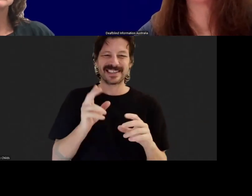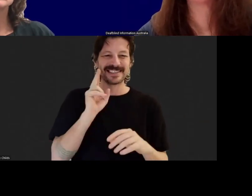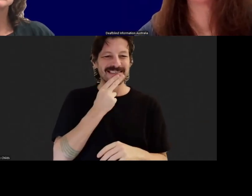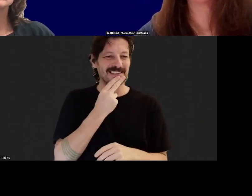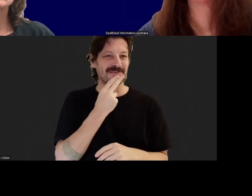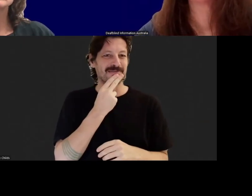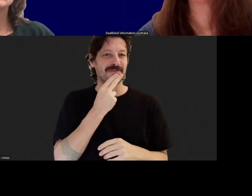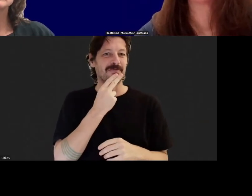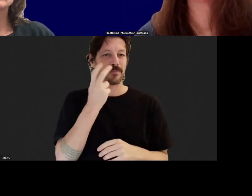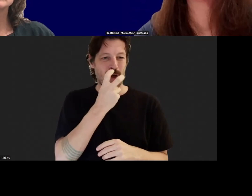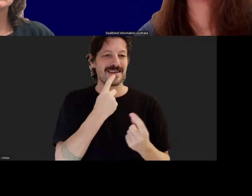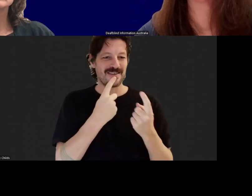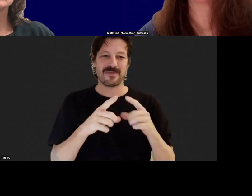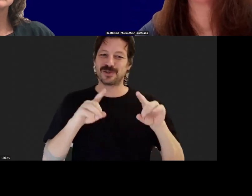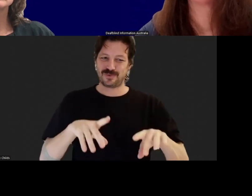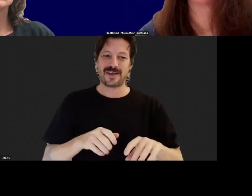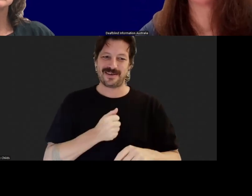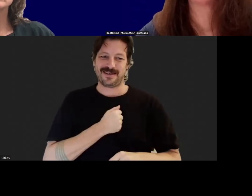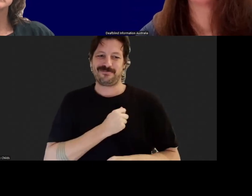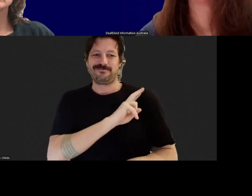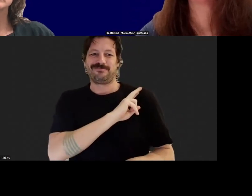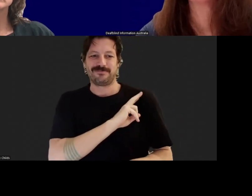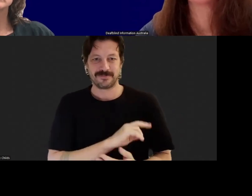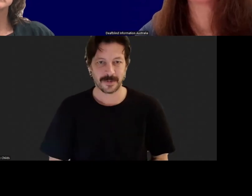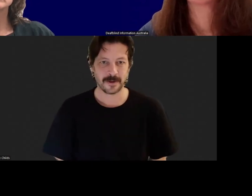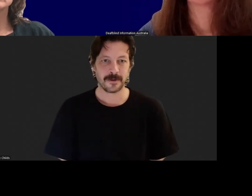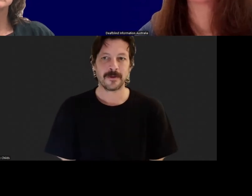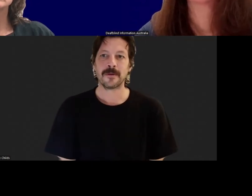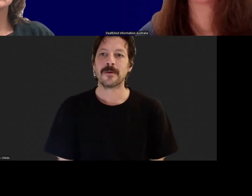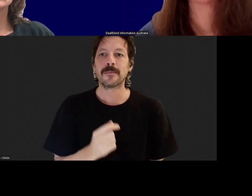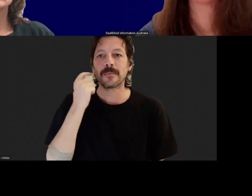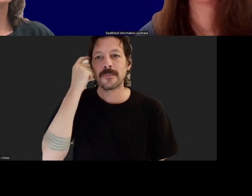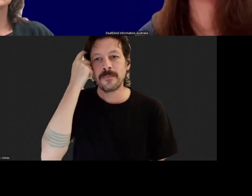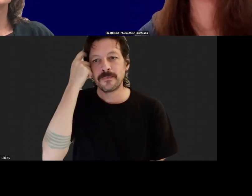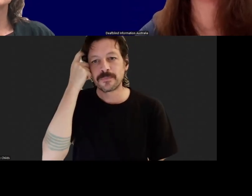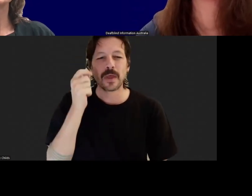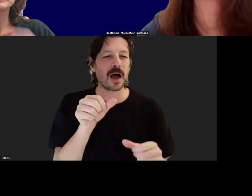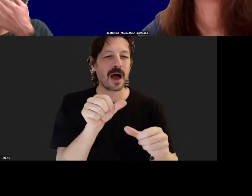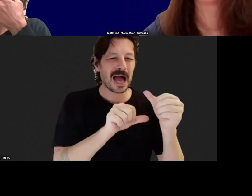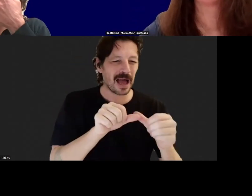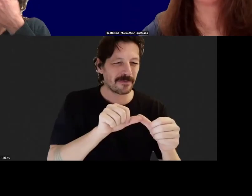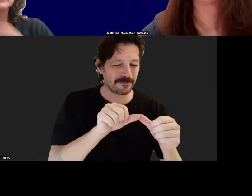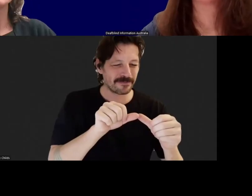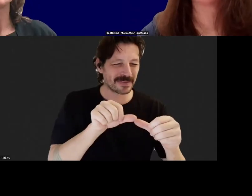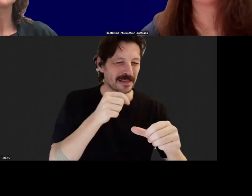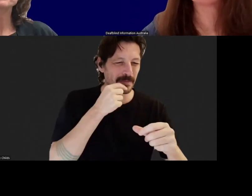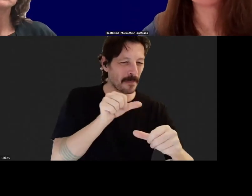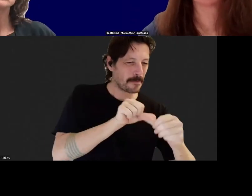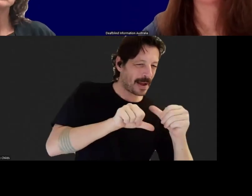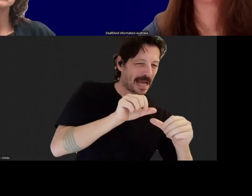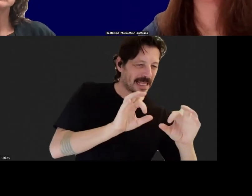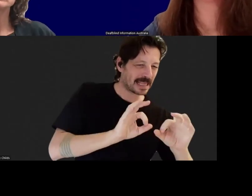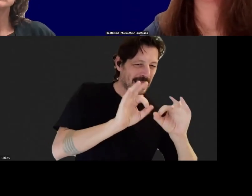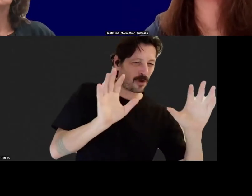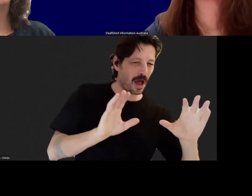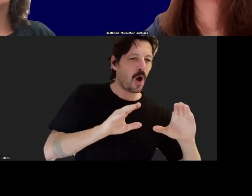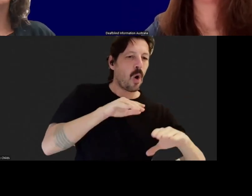We're going back to a little clarification from someone around the I-CAN is an assessment tool